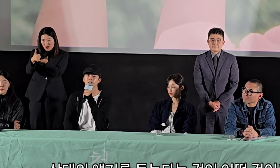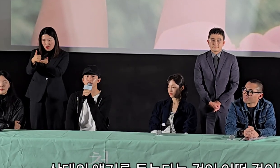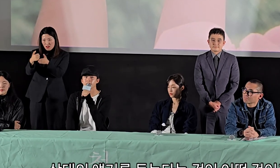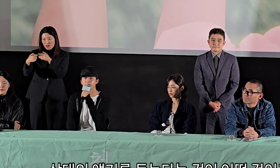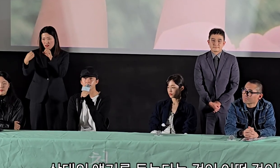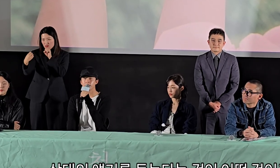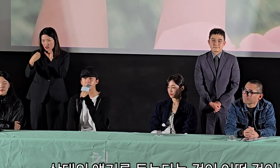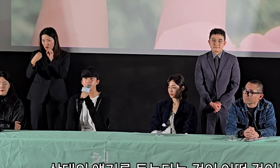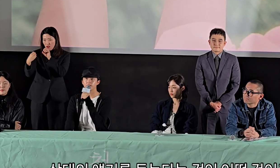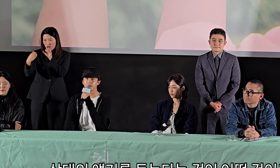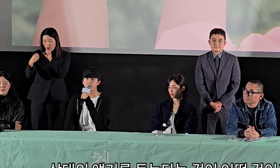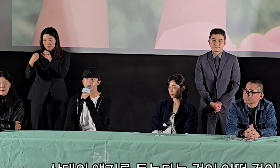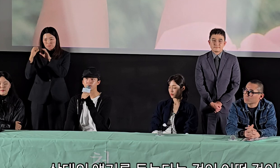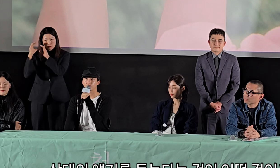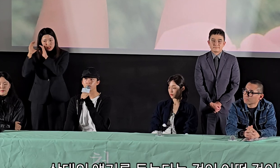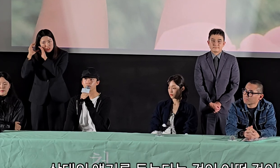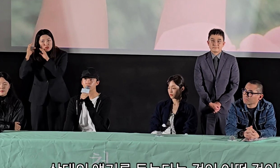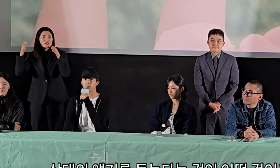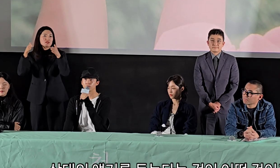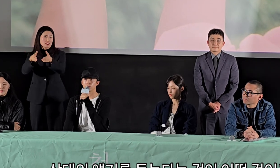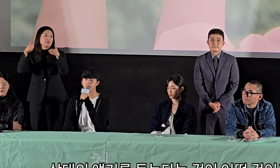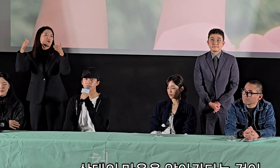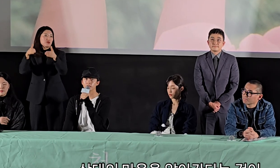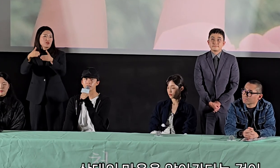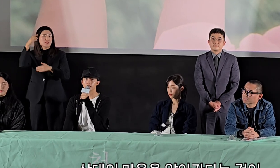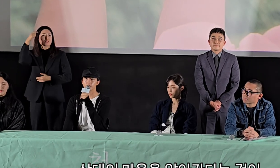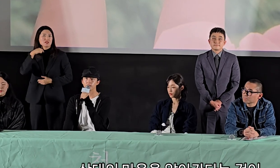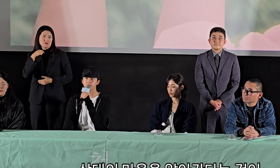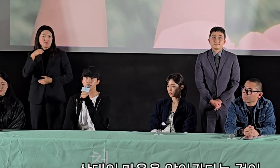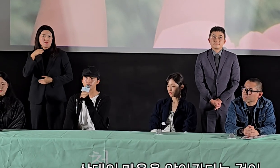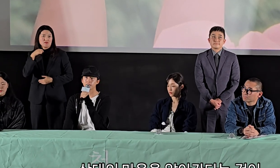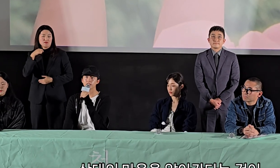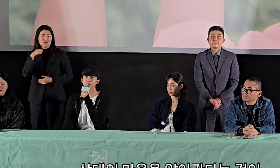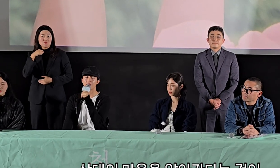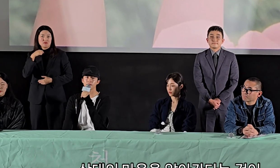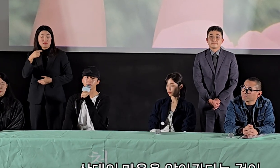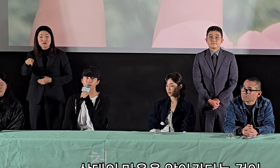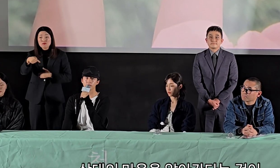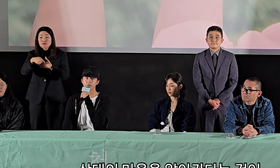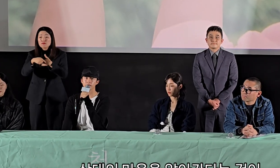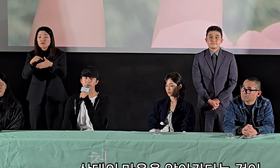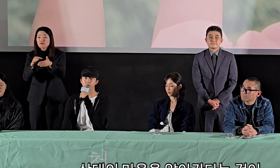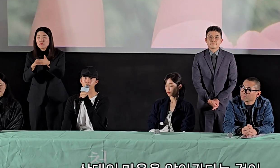about what it really means to listen and to understand